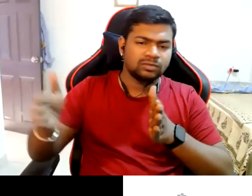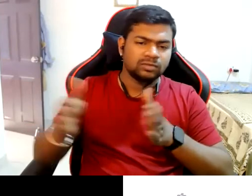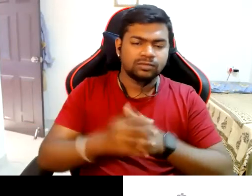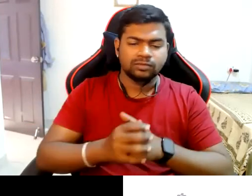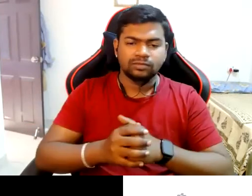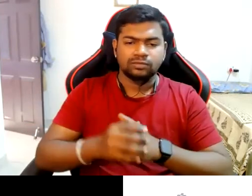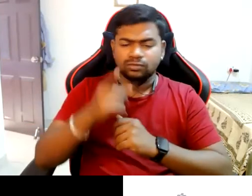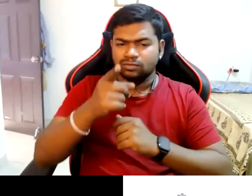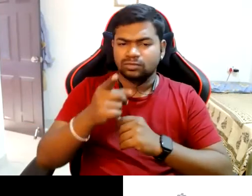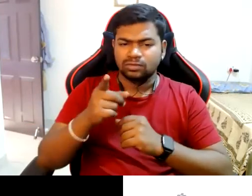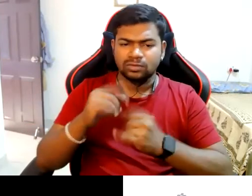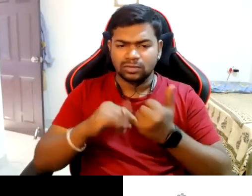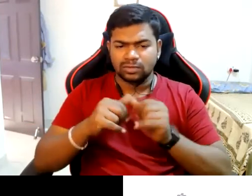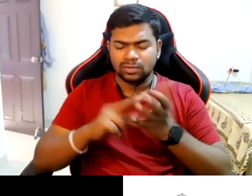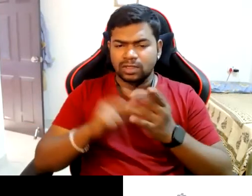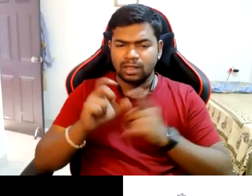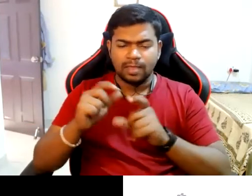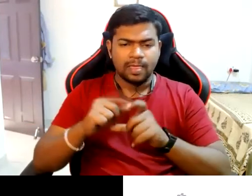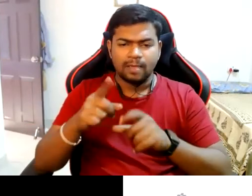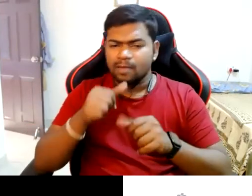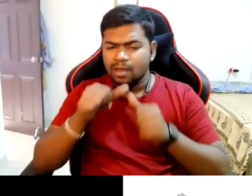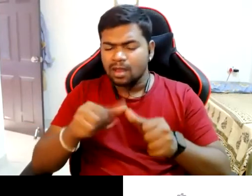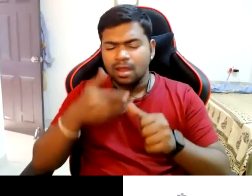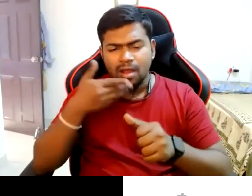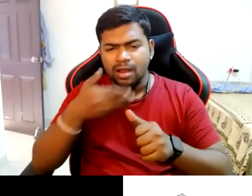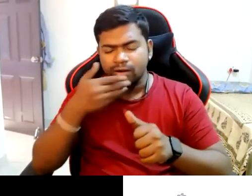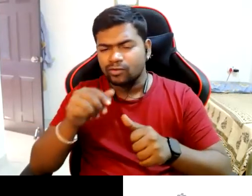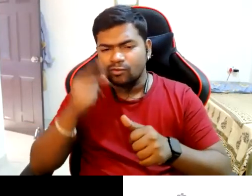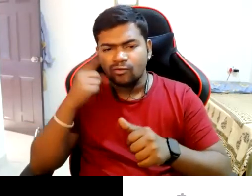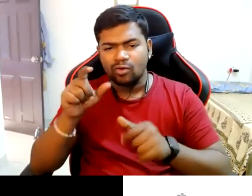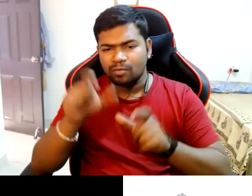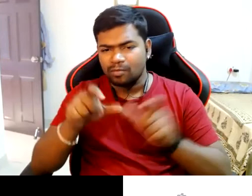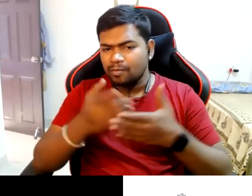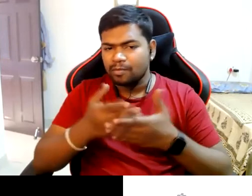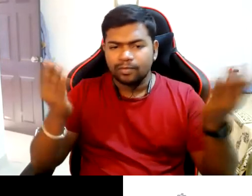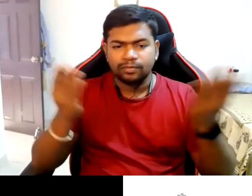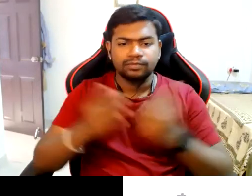created. so what would be Your piece of advice, given your huge experience.